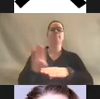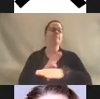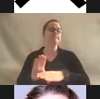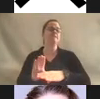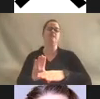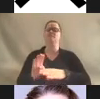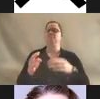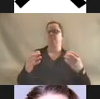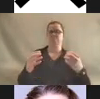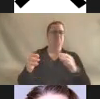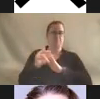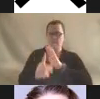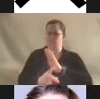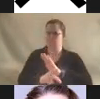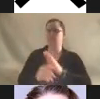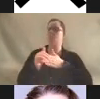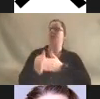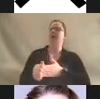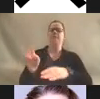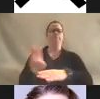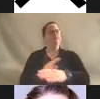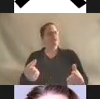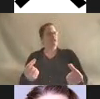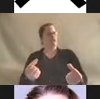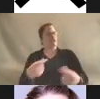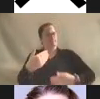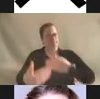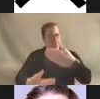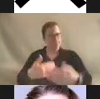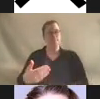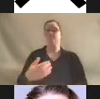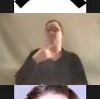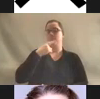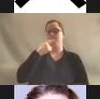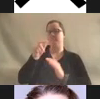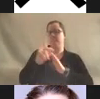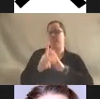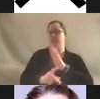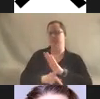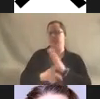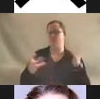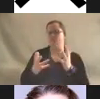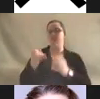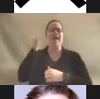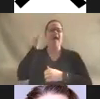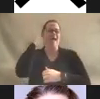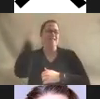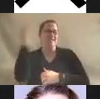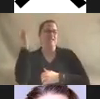what our business would do. But public policy is those ideas that guide what government will do for society.